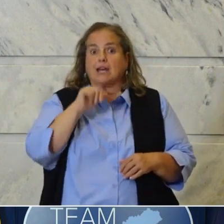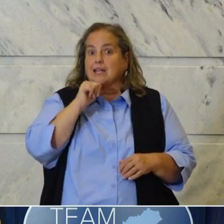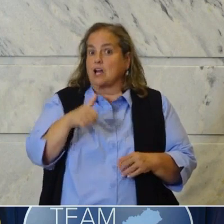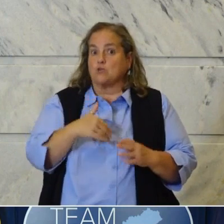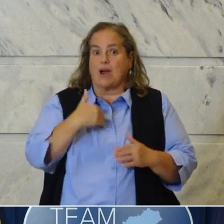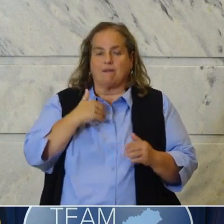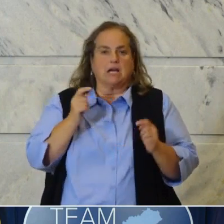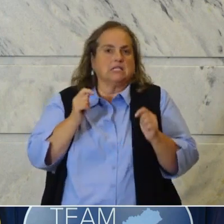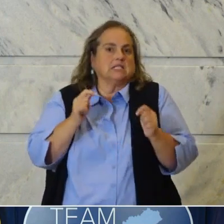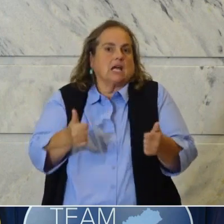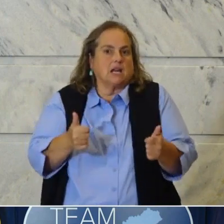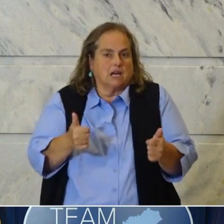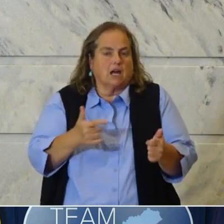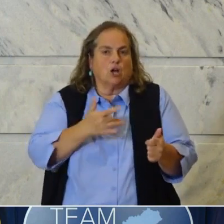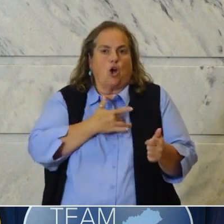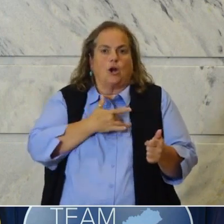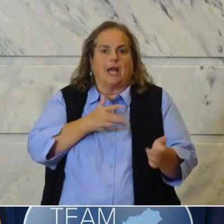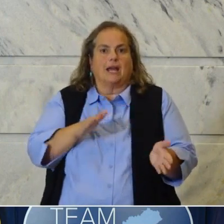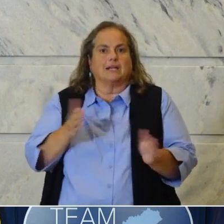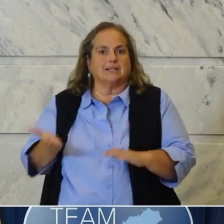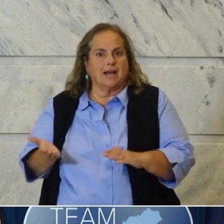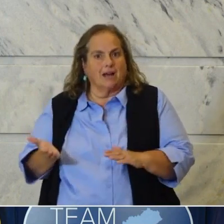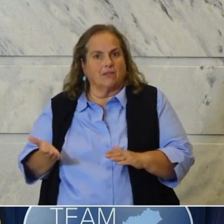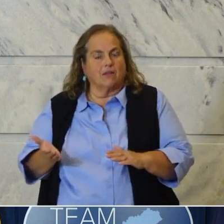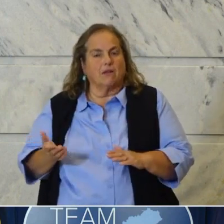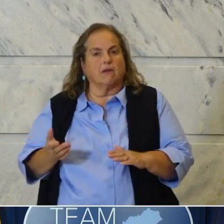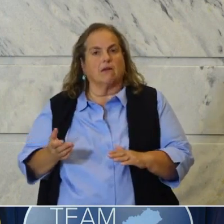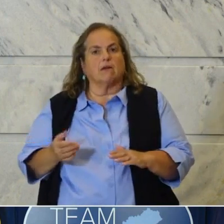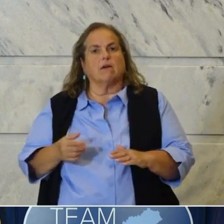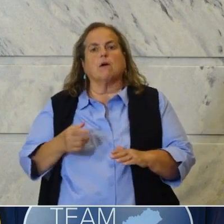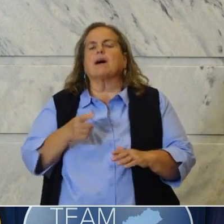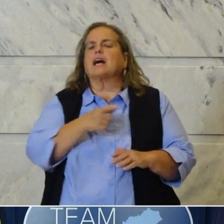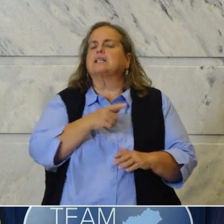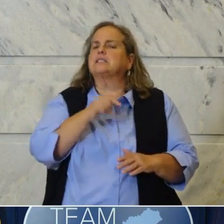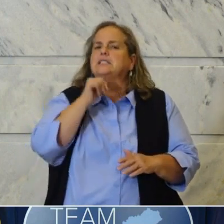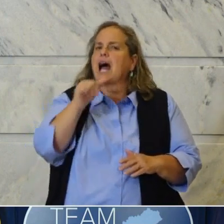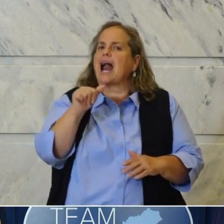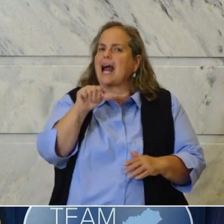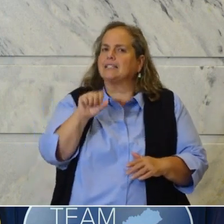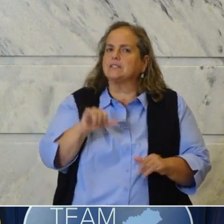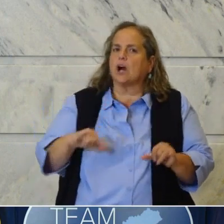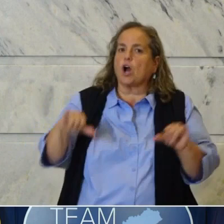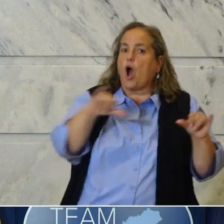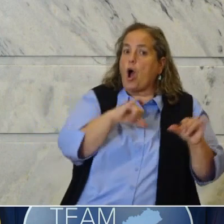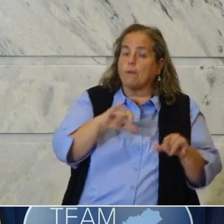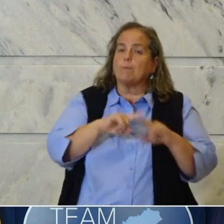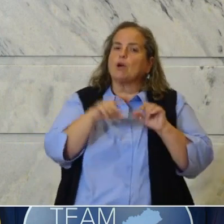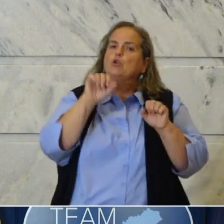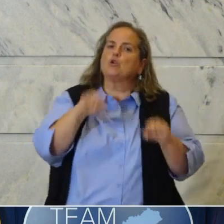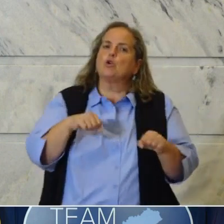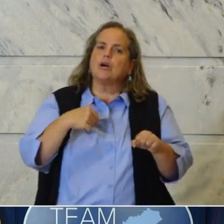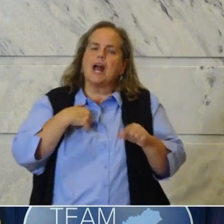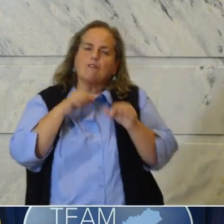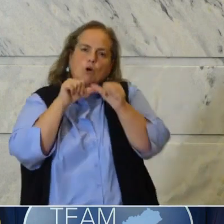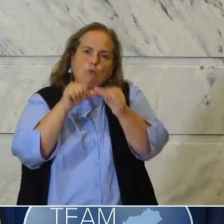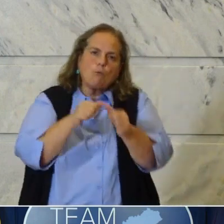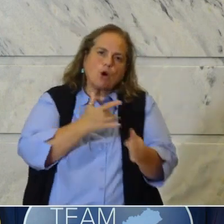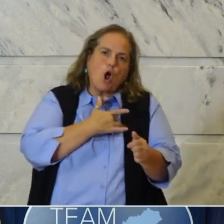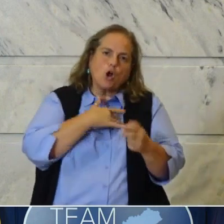severe obviously an irreparable but less common problem, you could have permanent heart failure that could impact you for a life. Now, if you